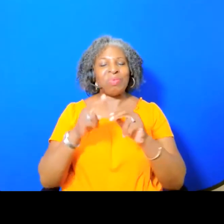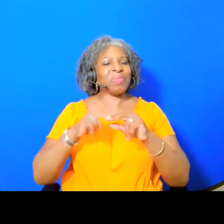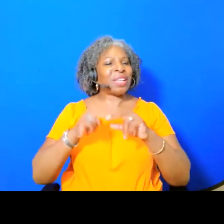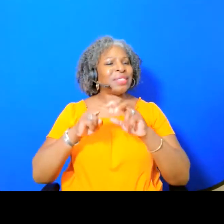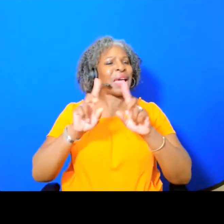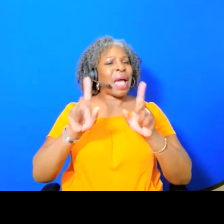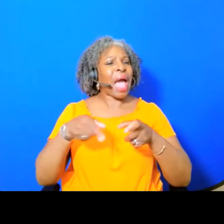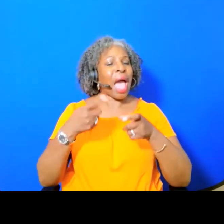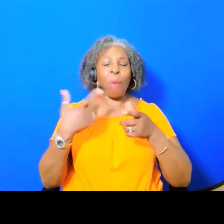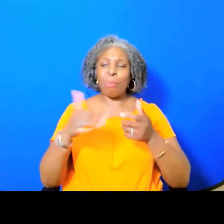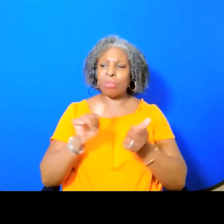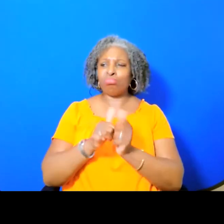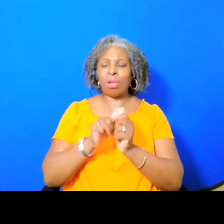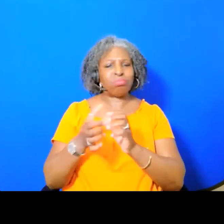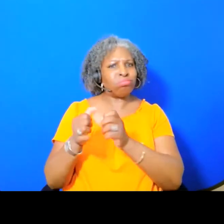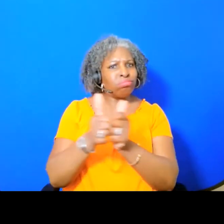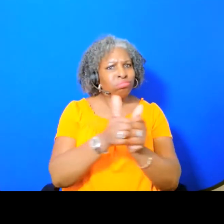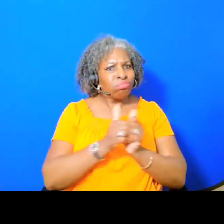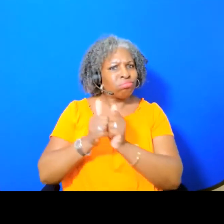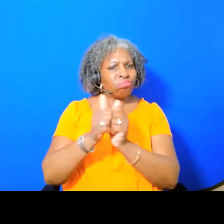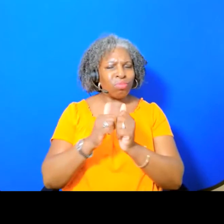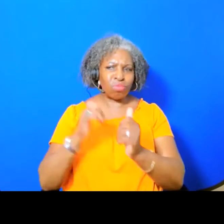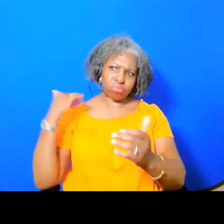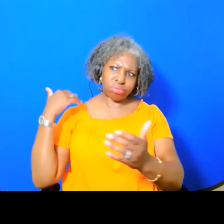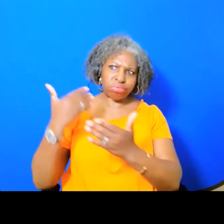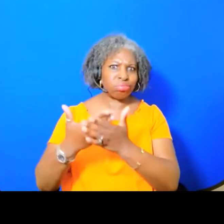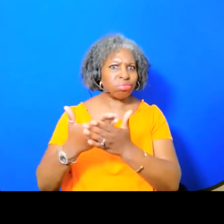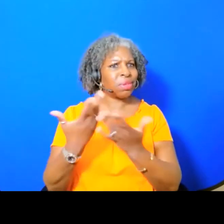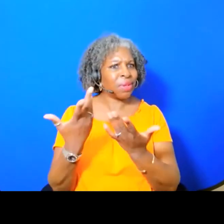have been collaborating for a number of years, and Liverpool Biennial